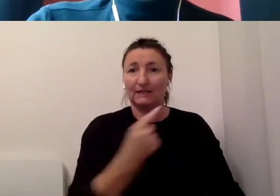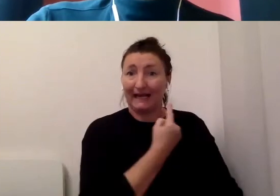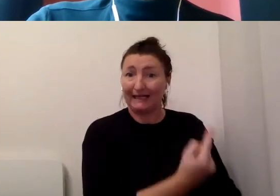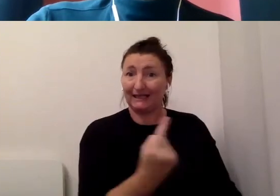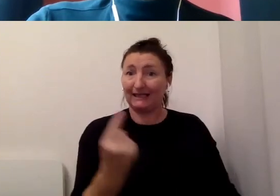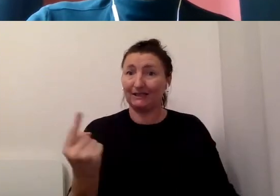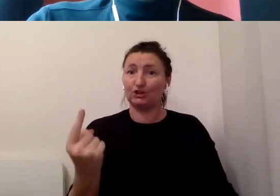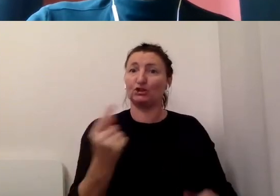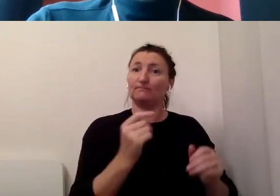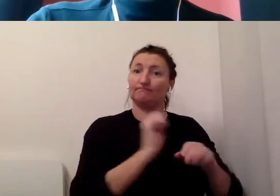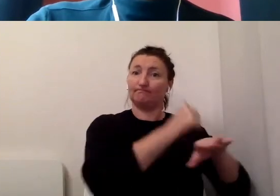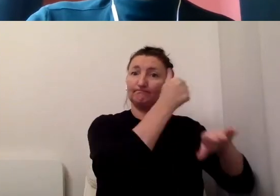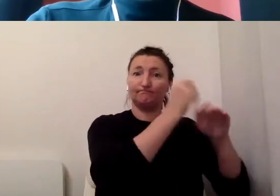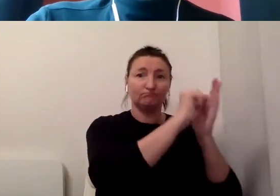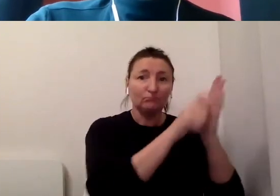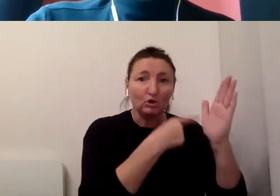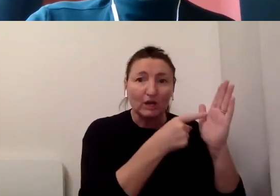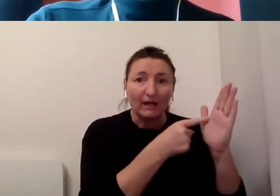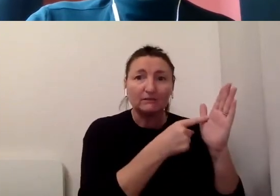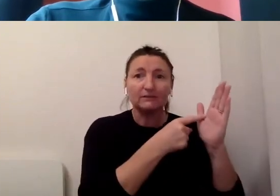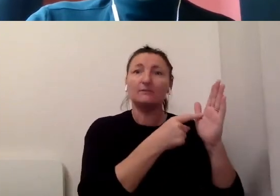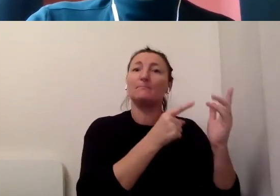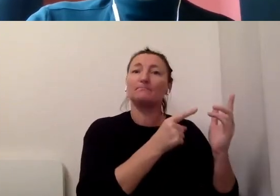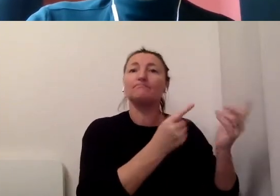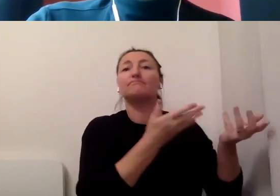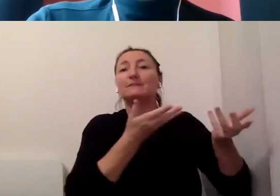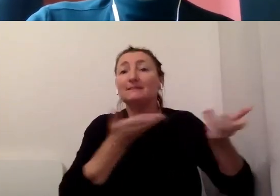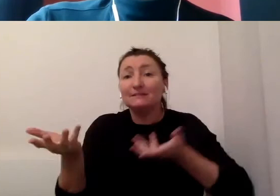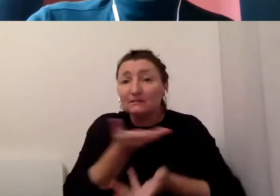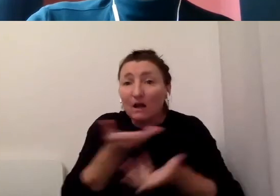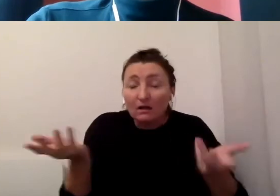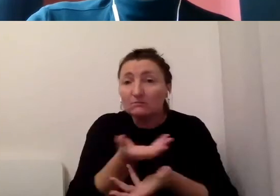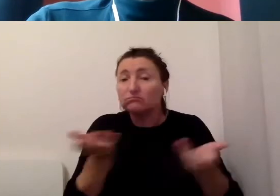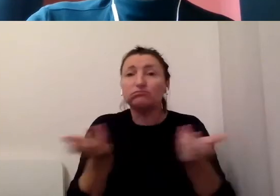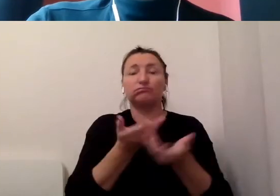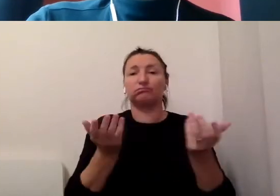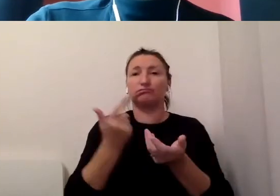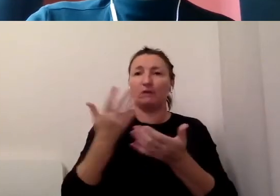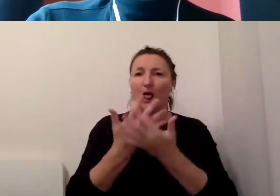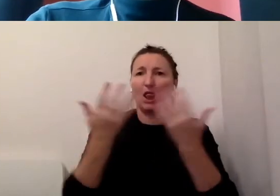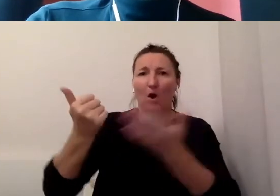but we come back and talk about it with each other and we get lots of help to try and make it happen